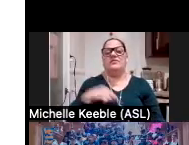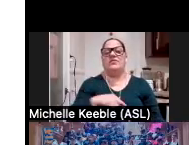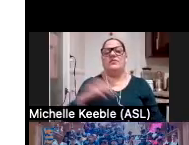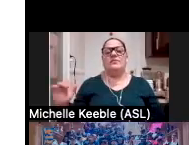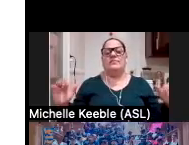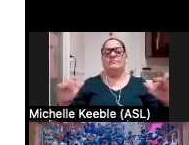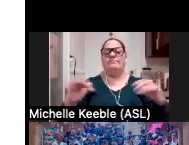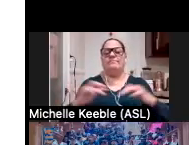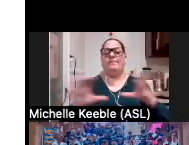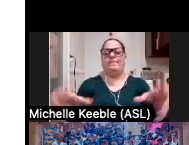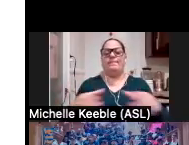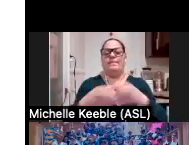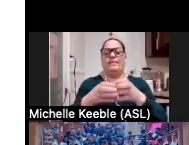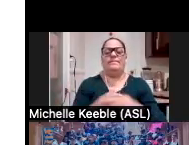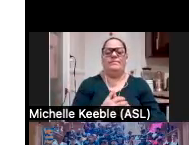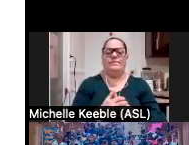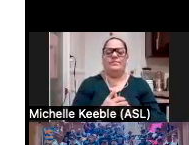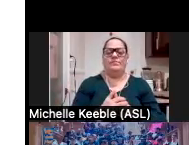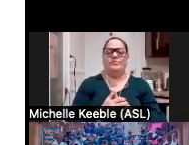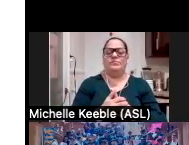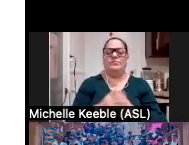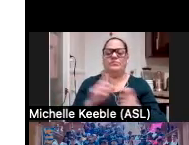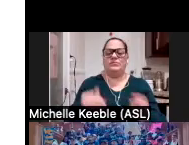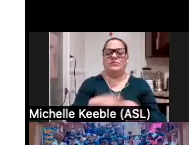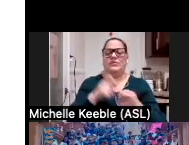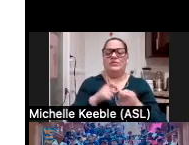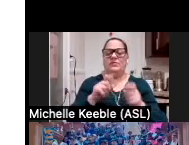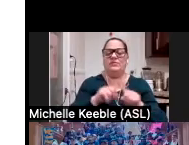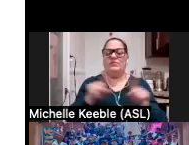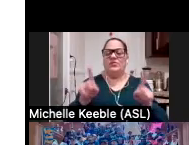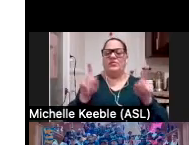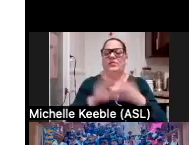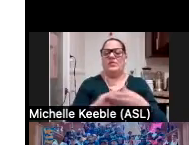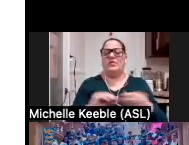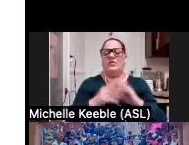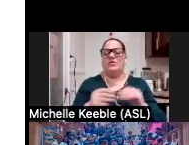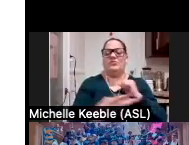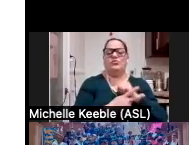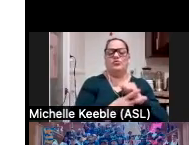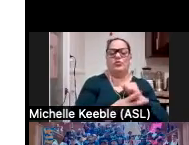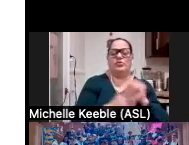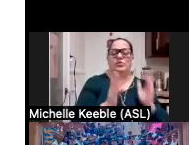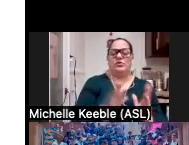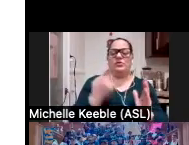about that specific artifact from our storage. Um, but we do still have the traveling exhibits